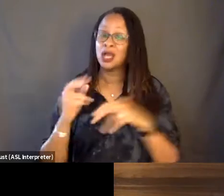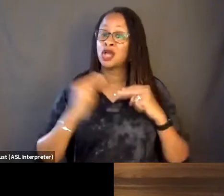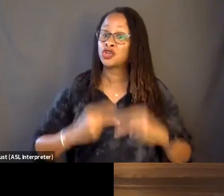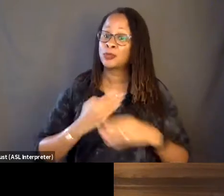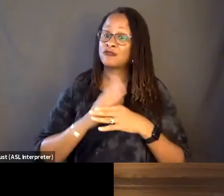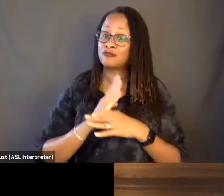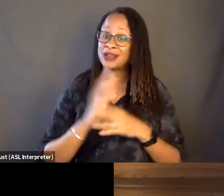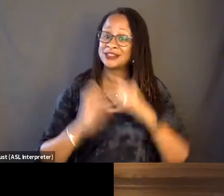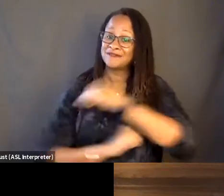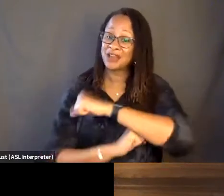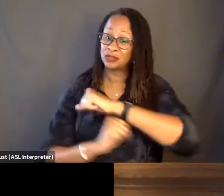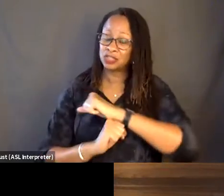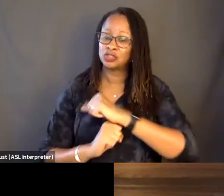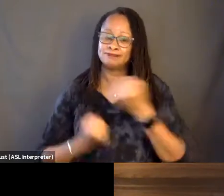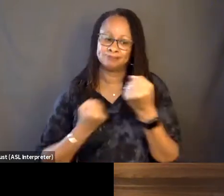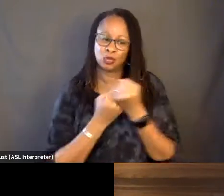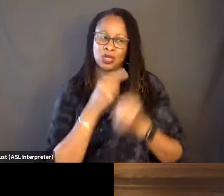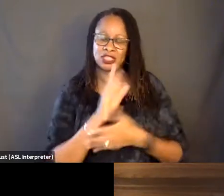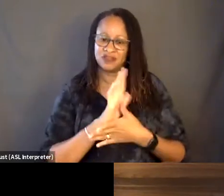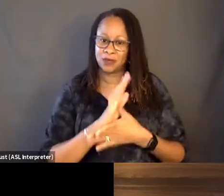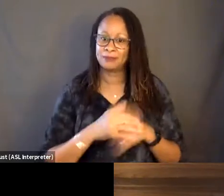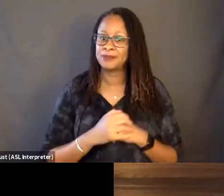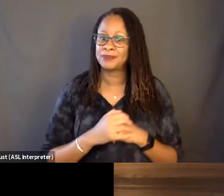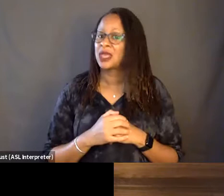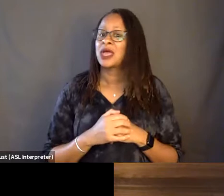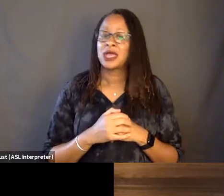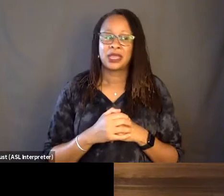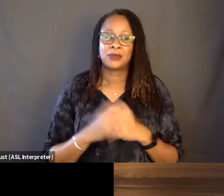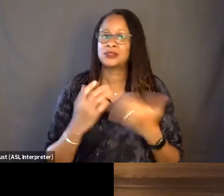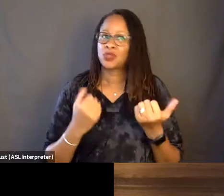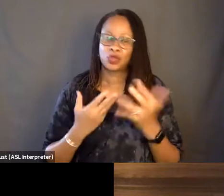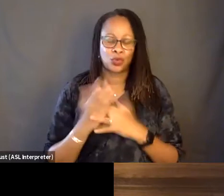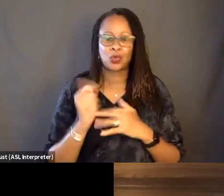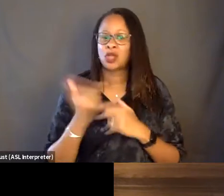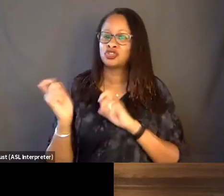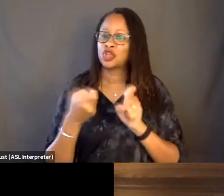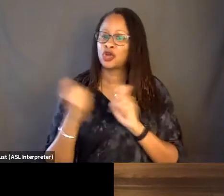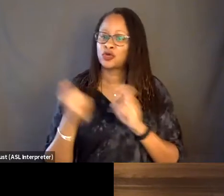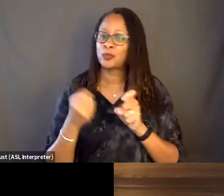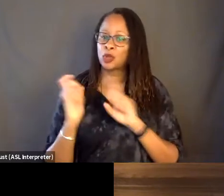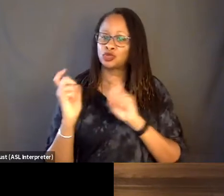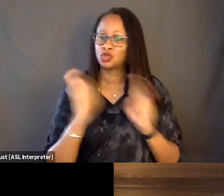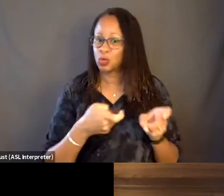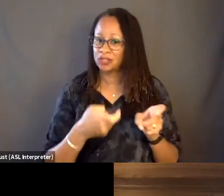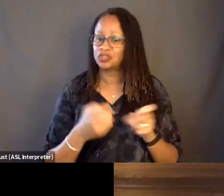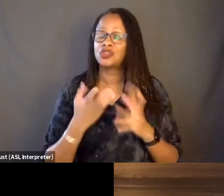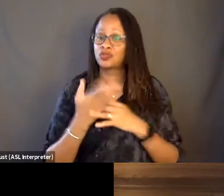It was backed purely through charitable donations. And it was the Human Rights Foundation that made this happen.